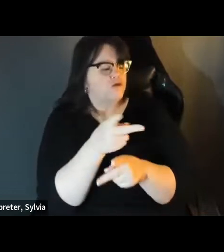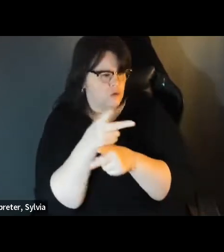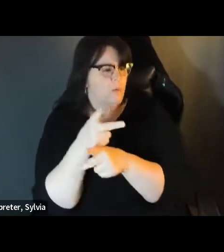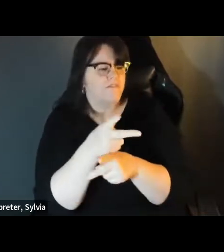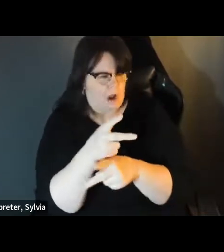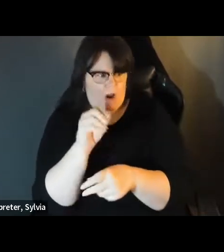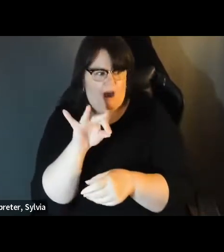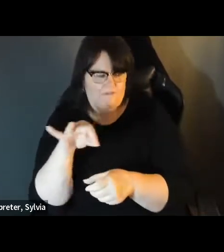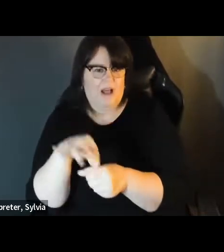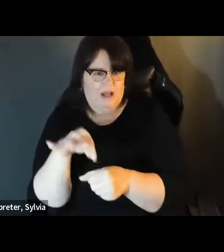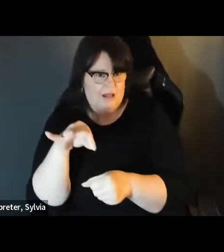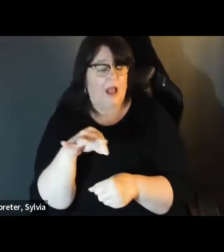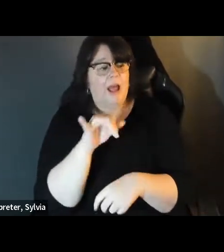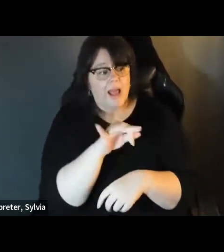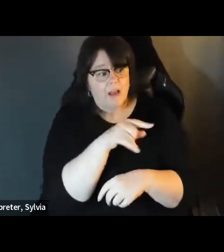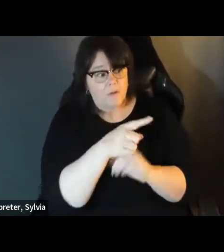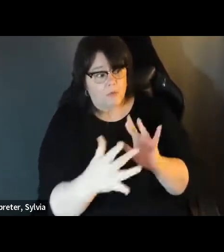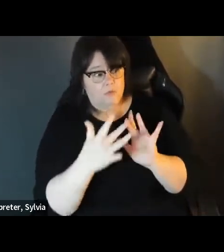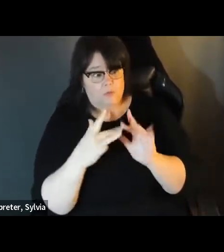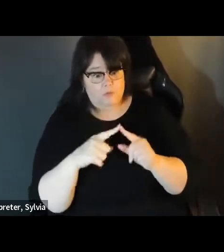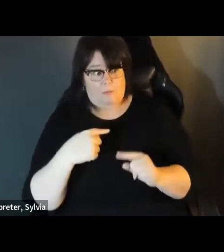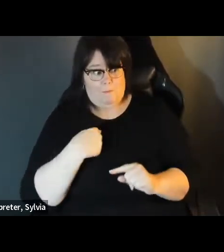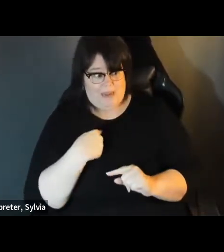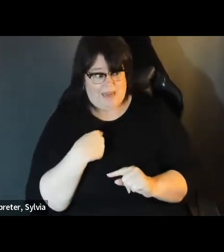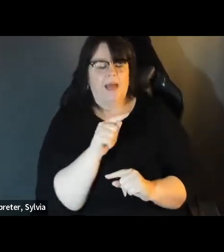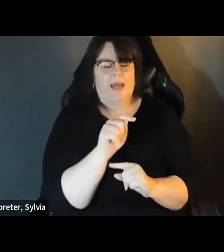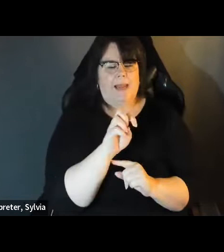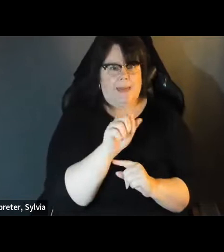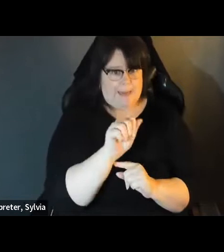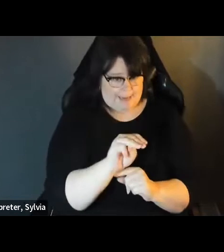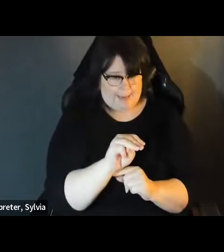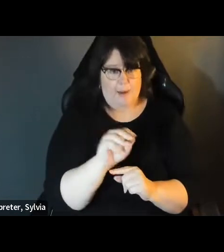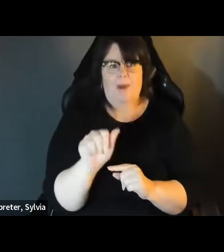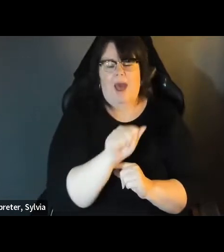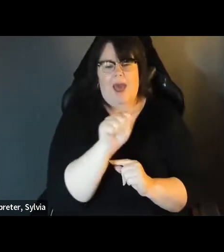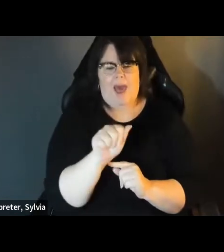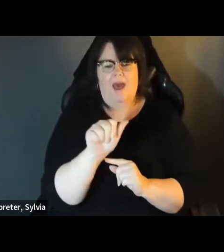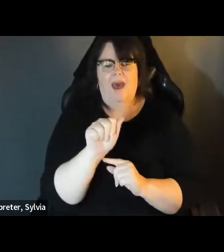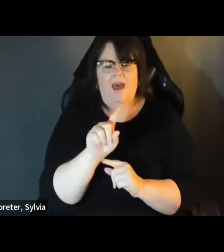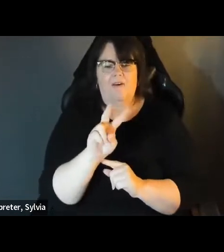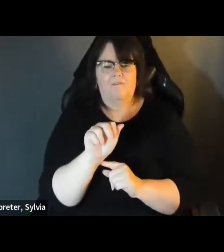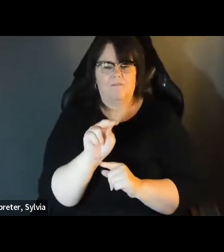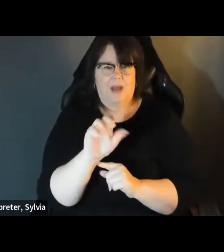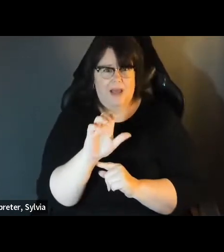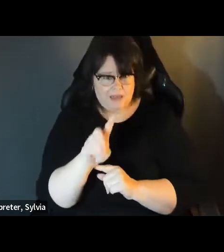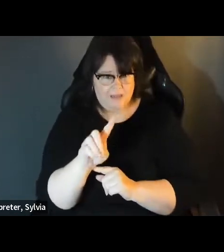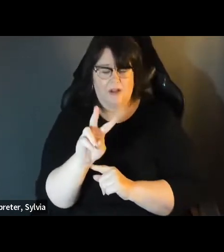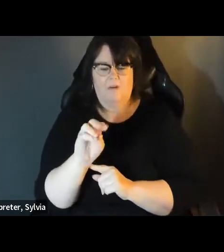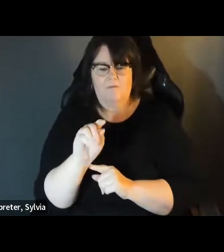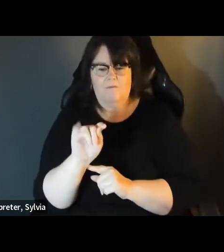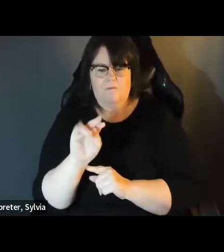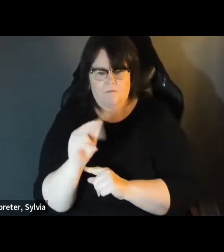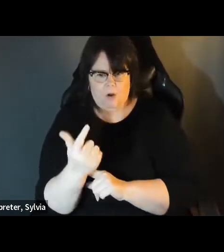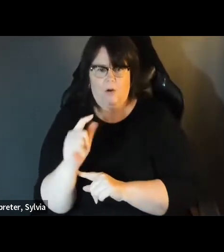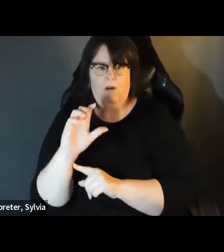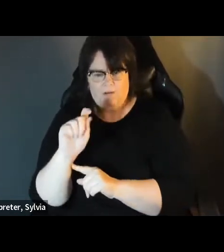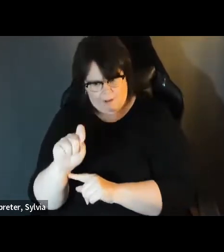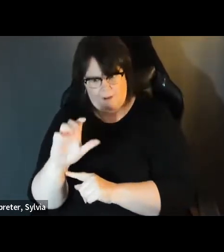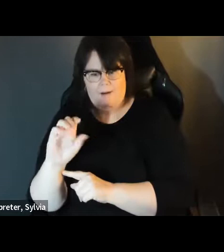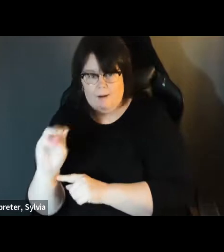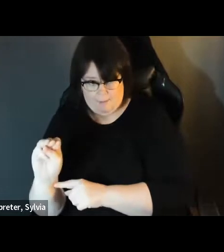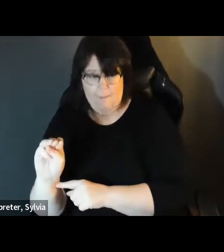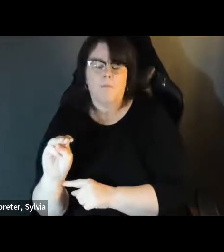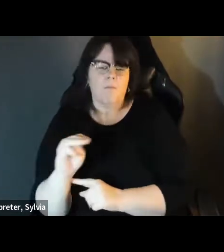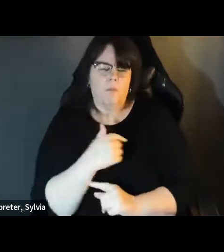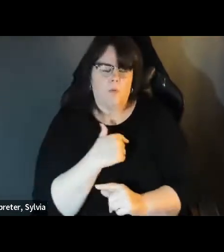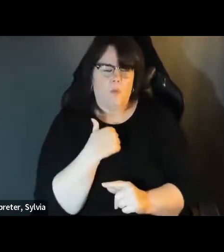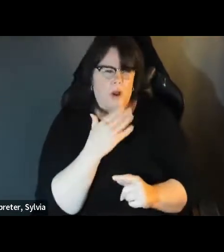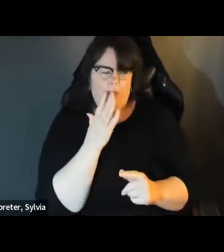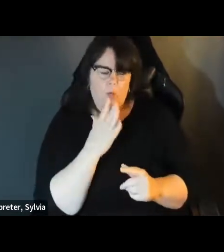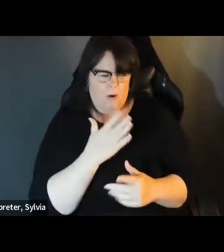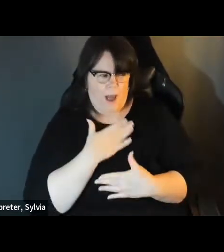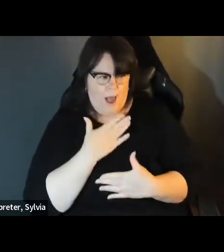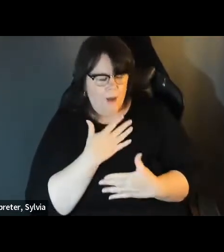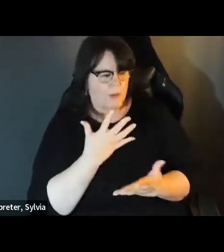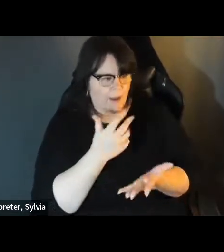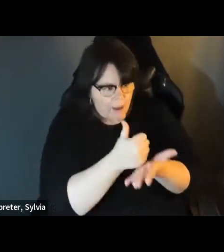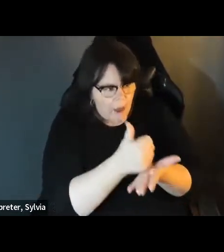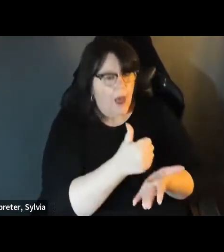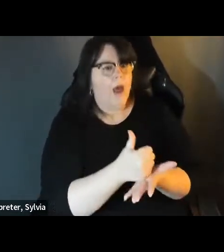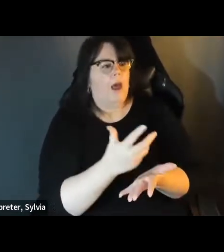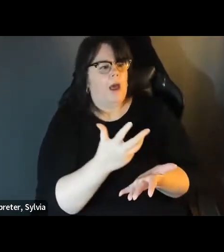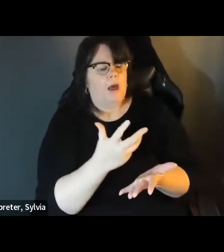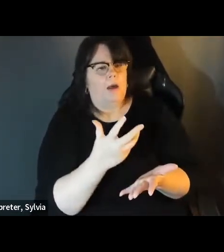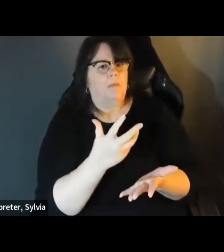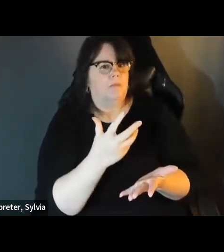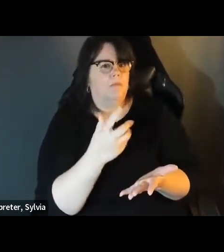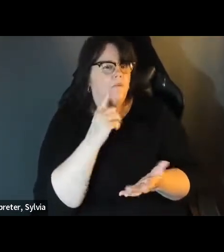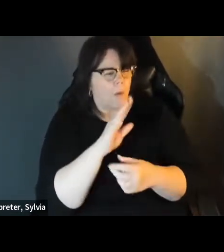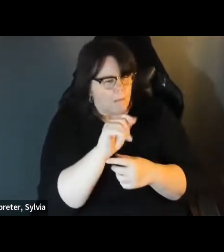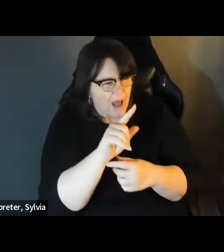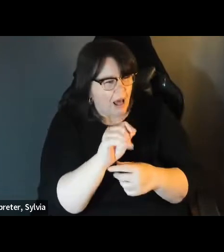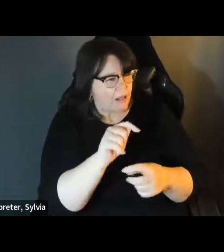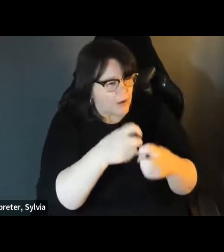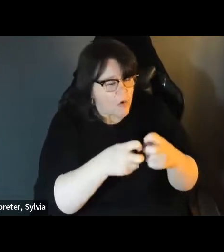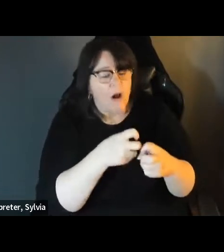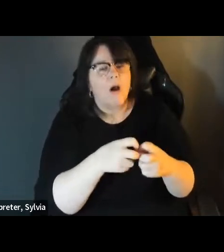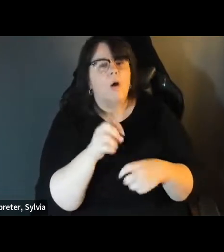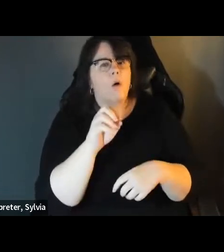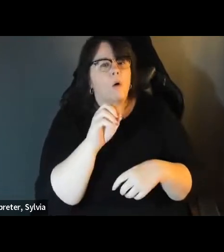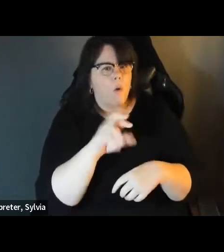Our email address is team at enhanced voting.com, and we will respond to you and get and engage with you and address any of your concerns that you have with using your access technology to get the ballot download and return it we will often loop in your supervisor of elections